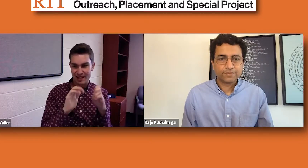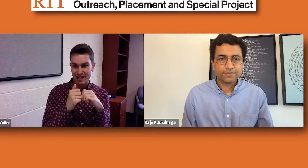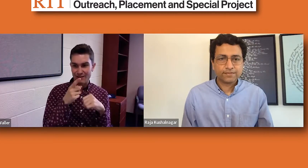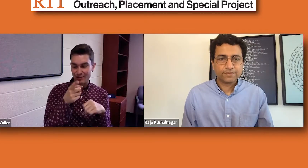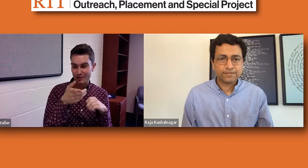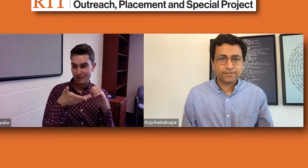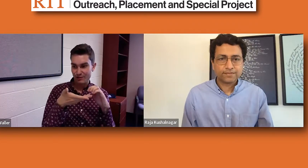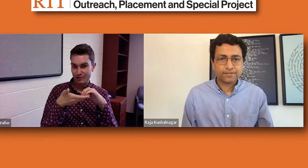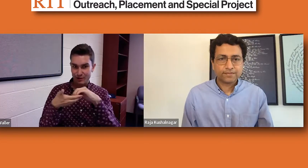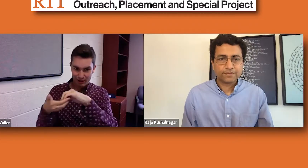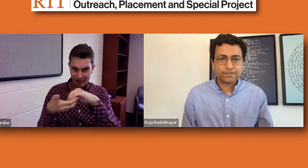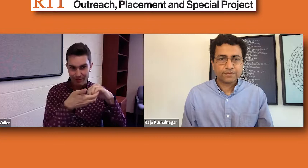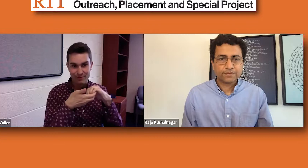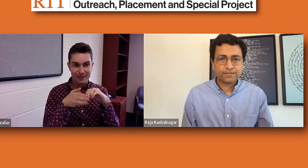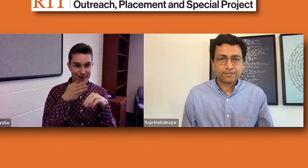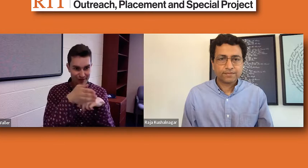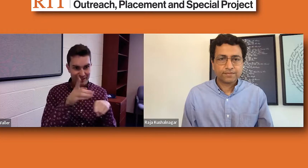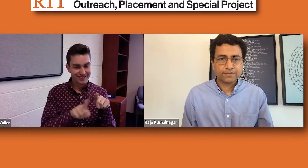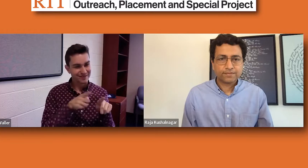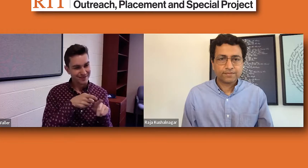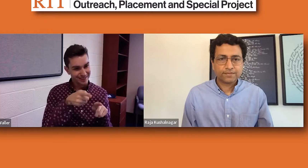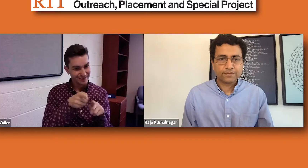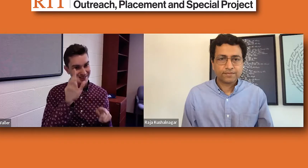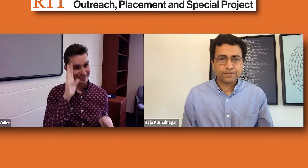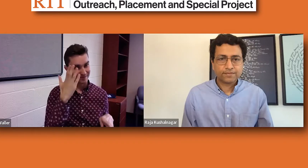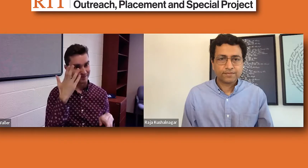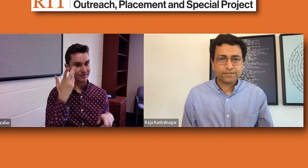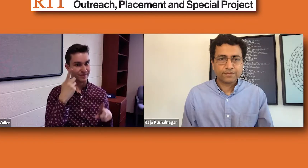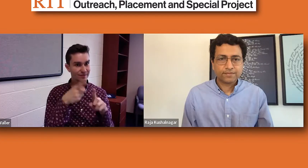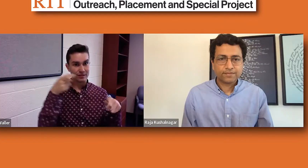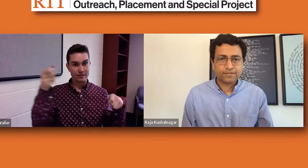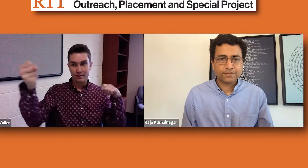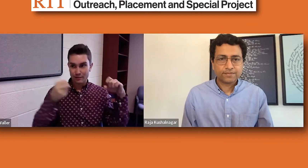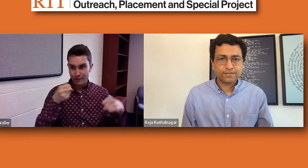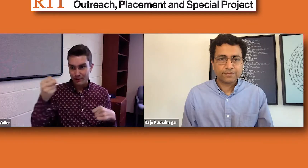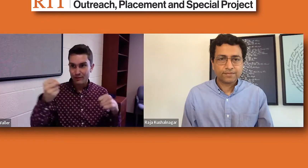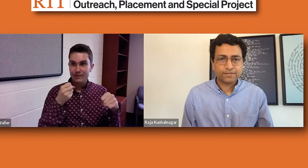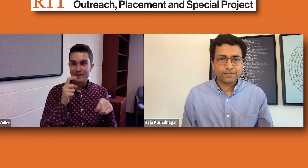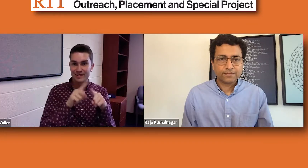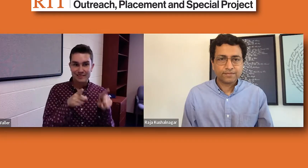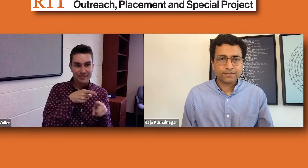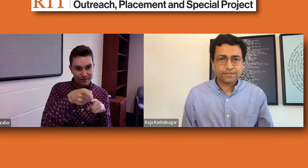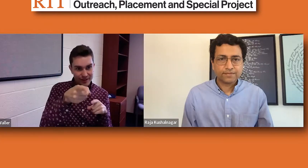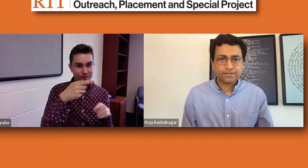and how do you cultivate that collaboration when people come from such diverse backgrounds?